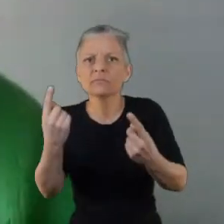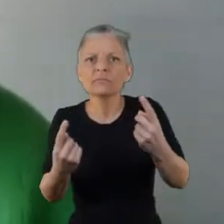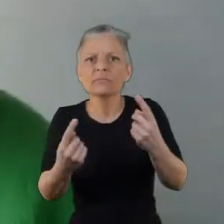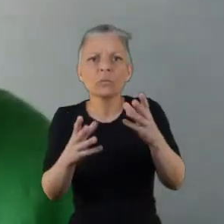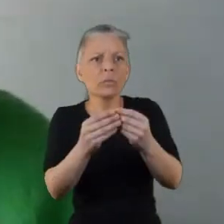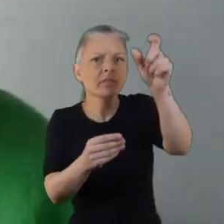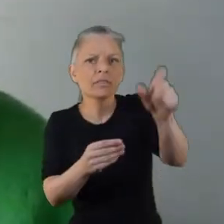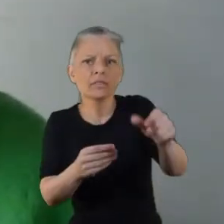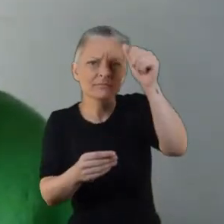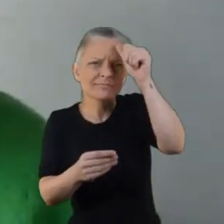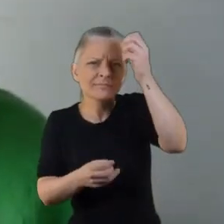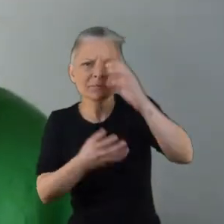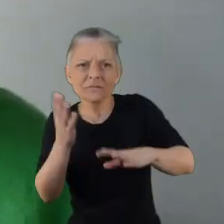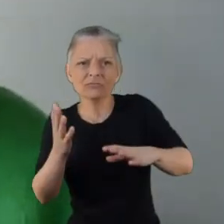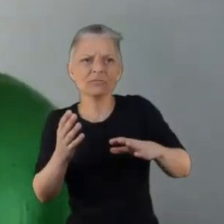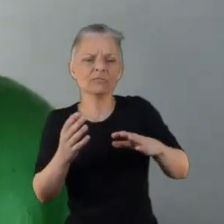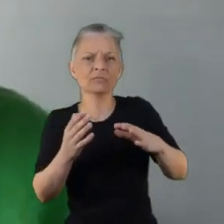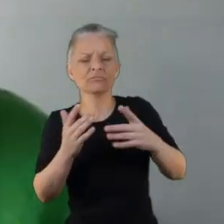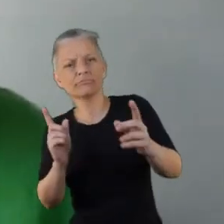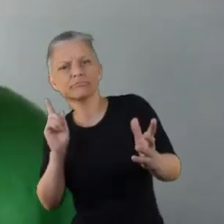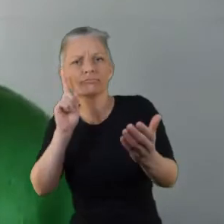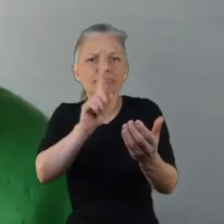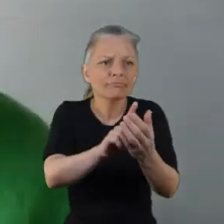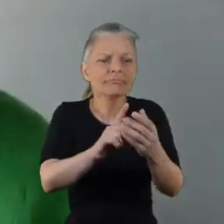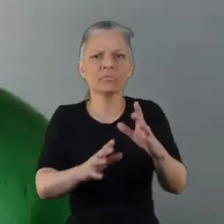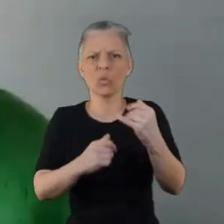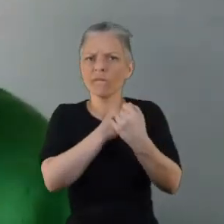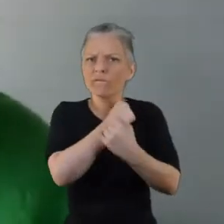partners as well is that you know if you're asking someone with lived experience to come